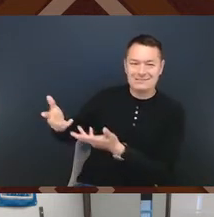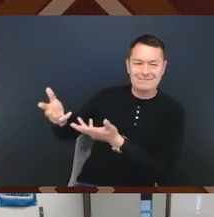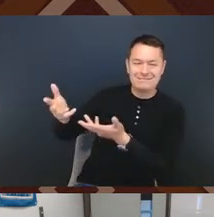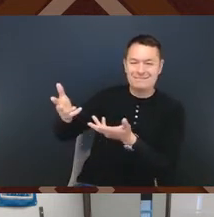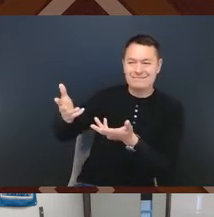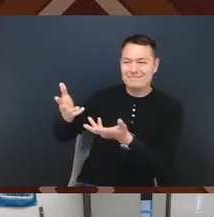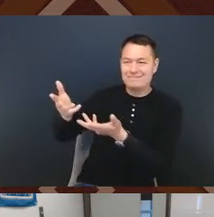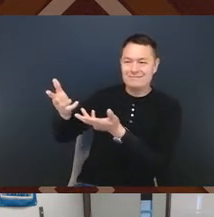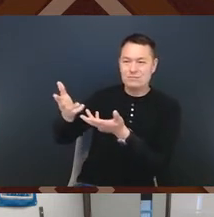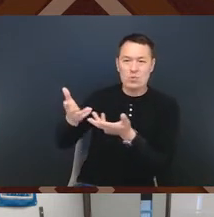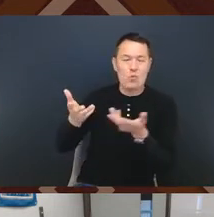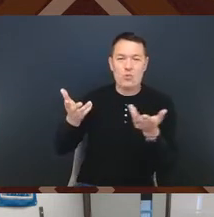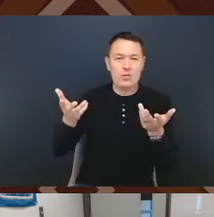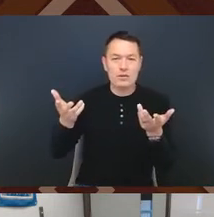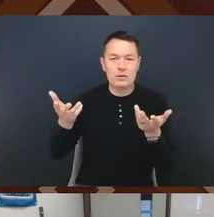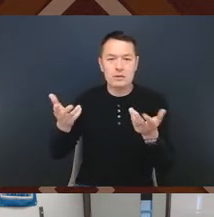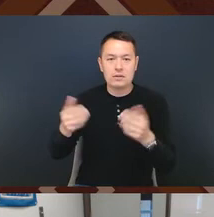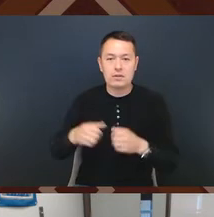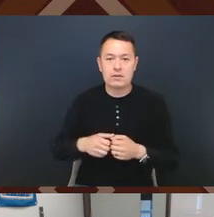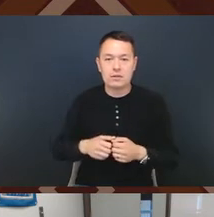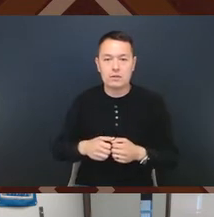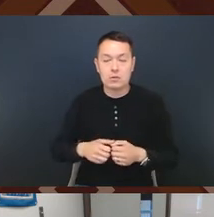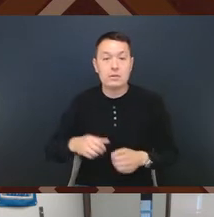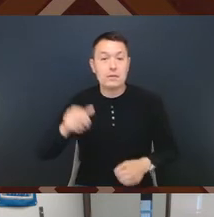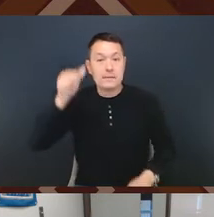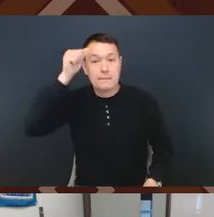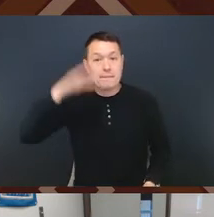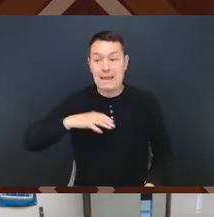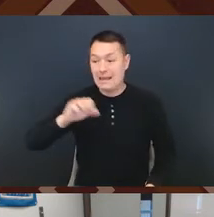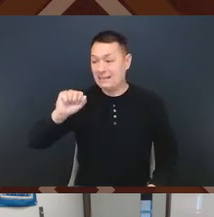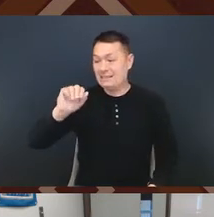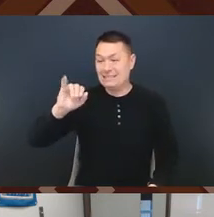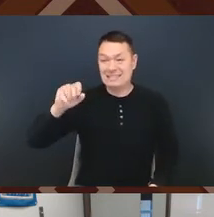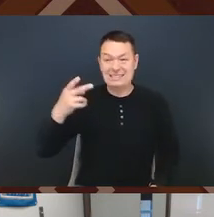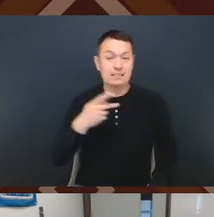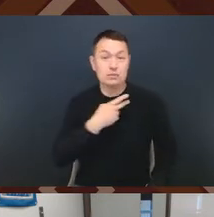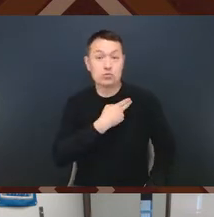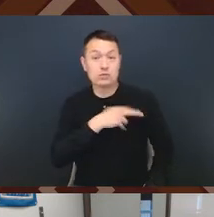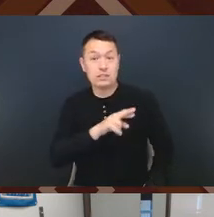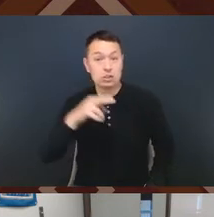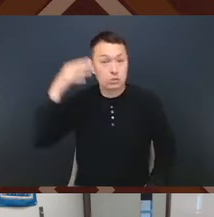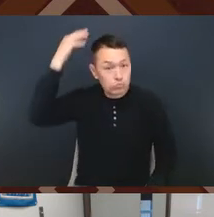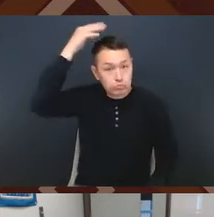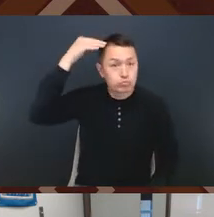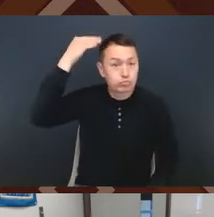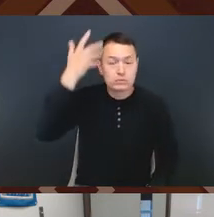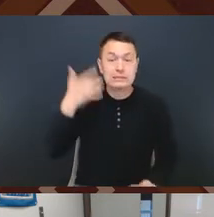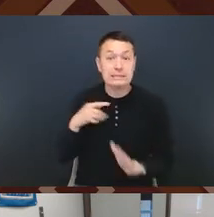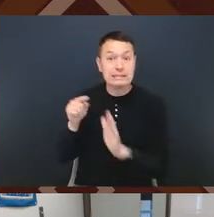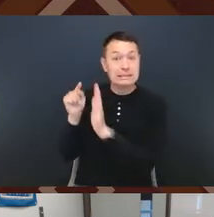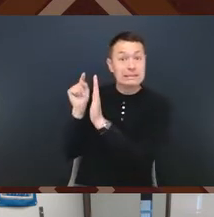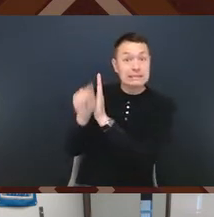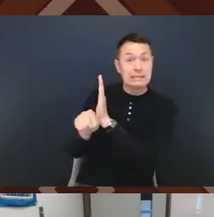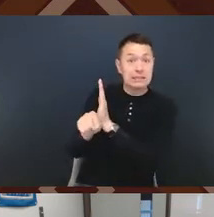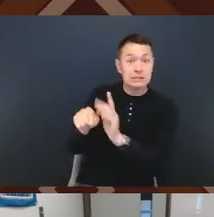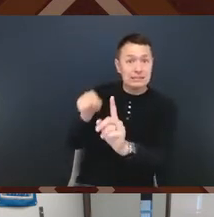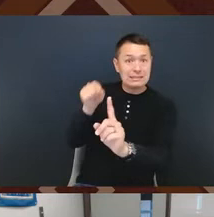or a man who was killed or in the case of the president, the Sikh man who was beaten and run over